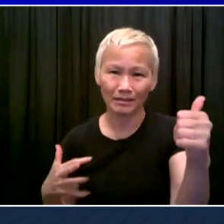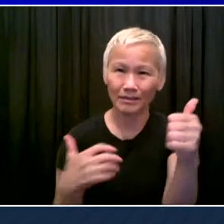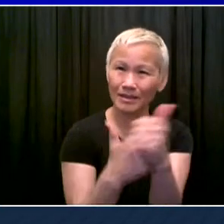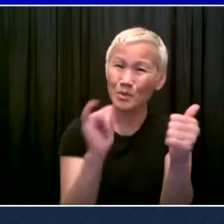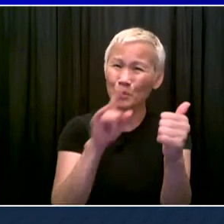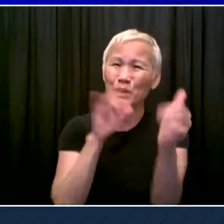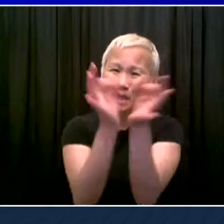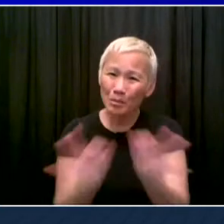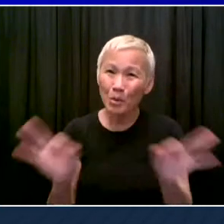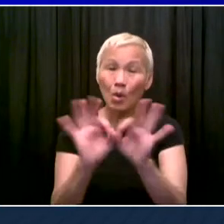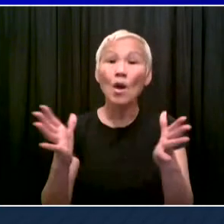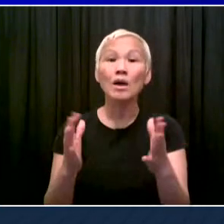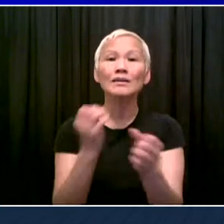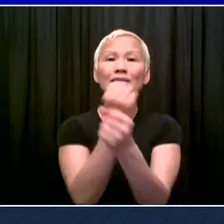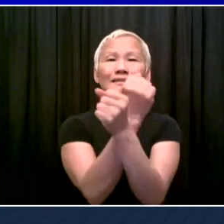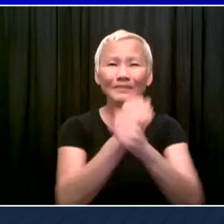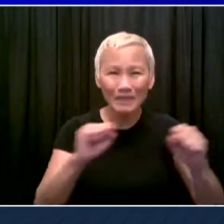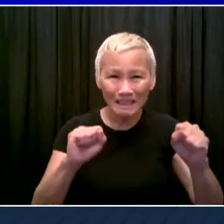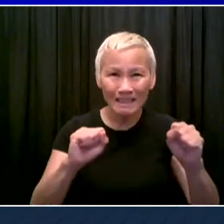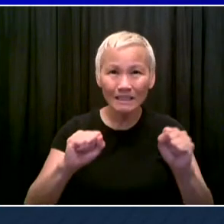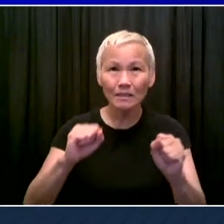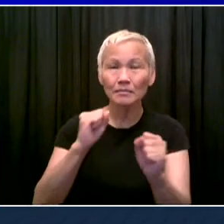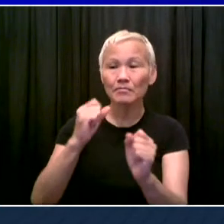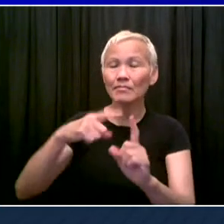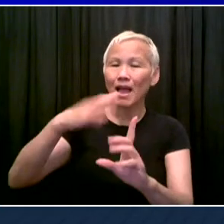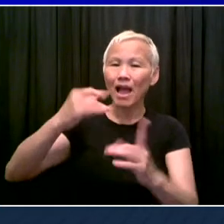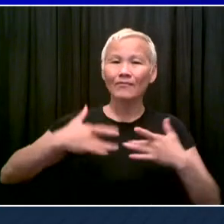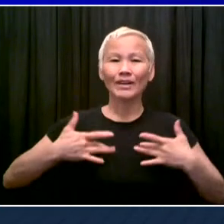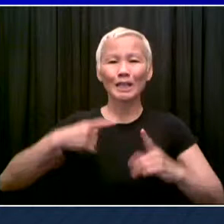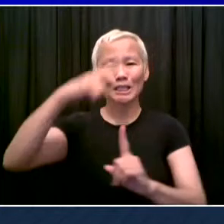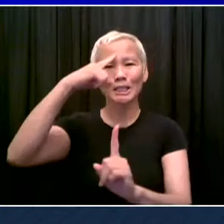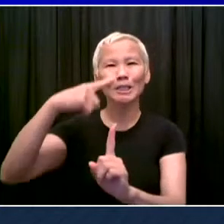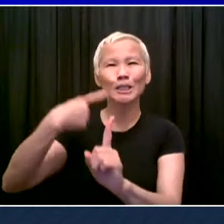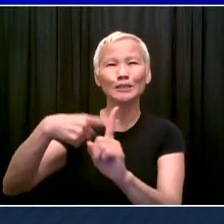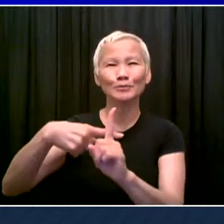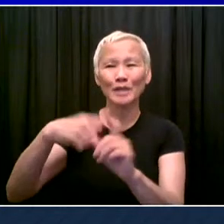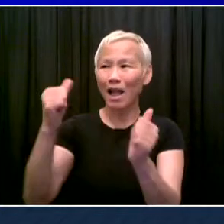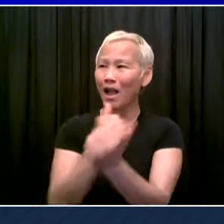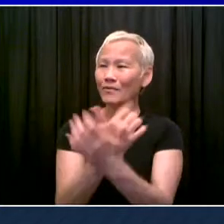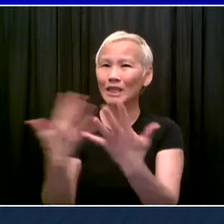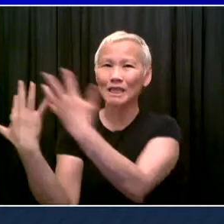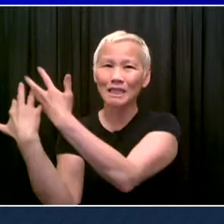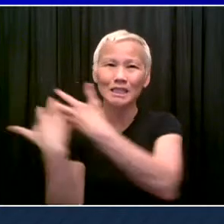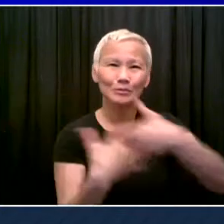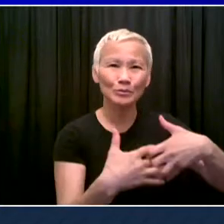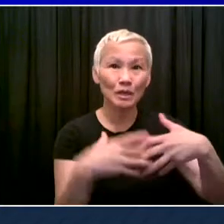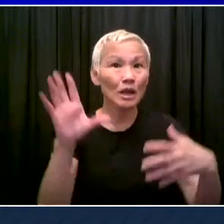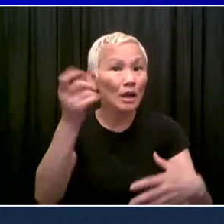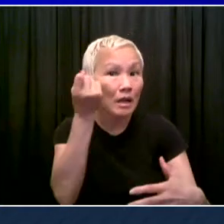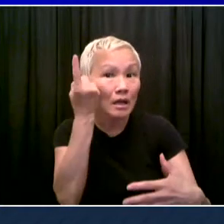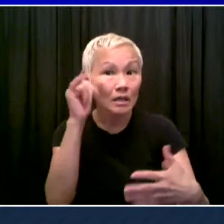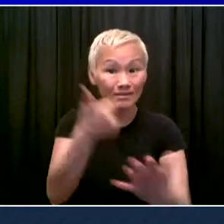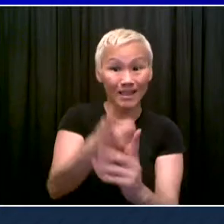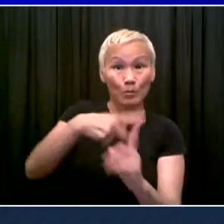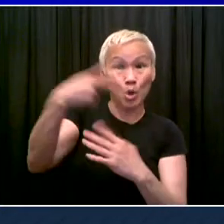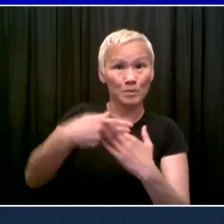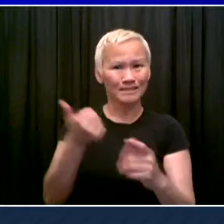BEEN DONE BEFORE IN THE HISTORY OF NEW YORK CITY AND IT IS THE WAVE OF THE FUTURE. WE ARE TALKING ABOUT EVERY